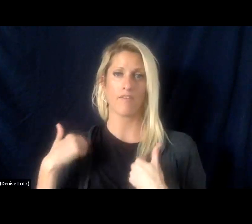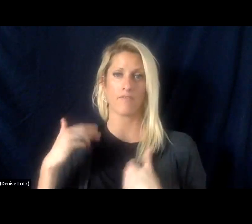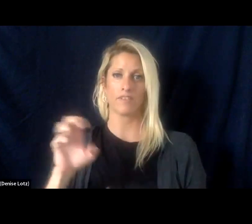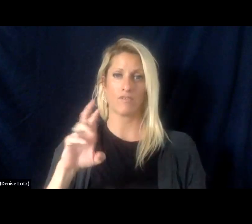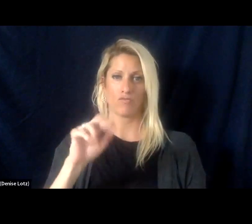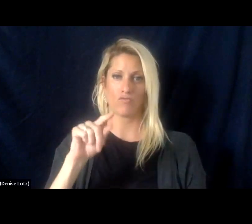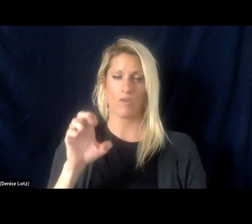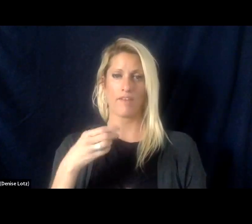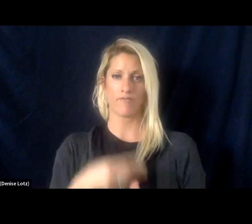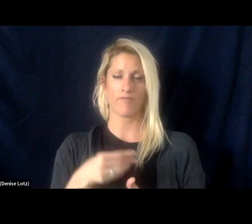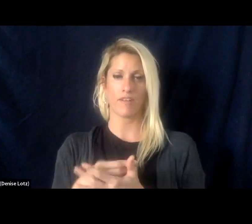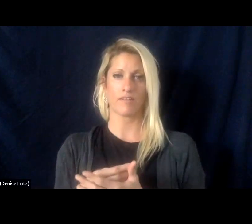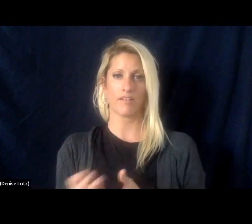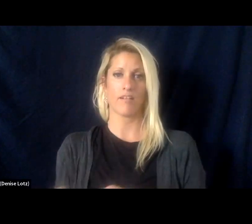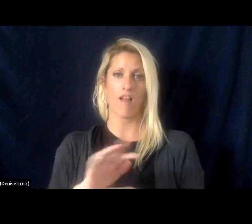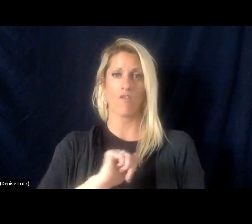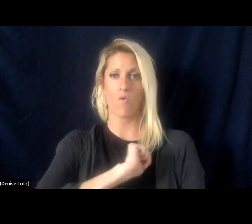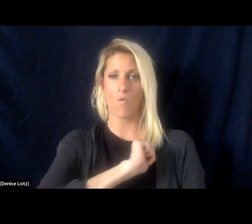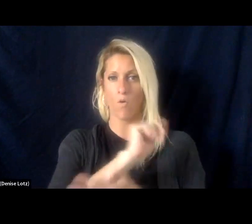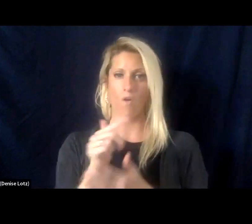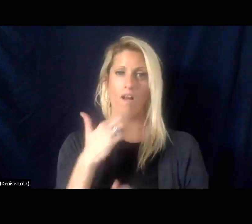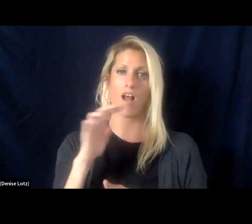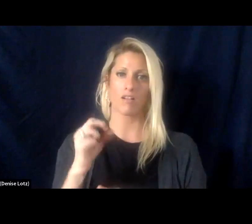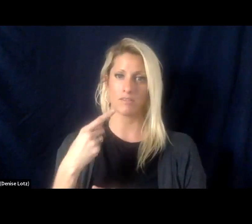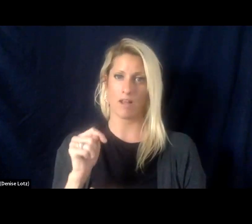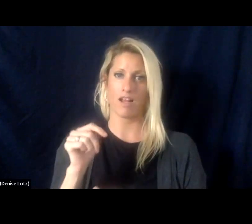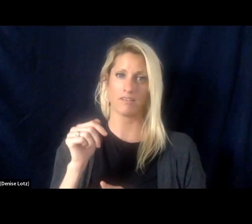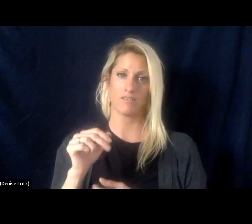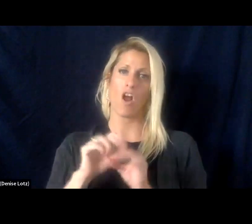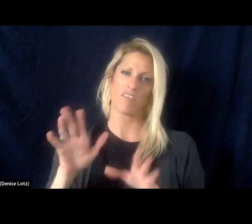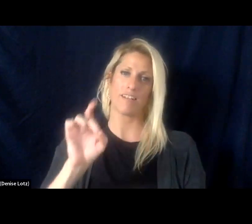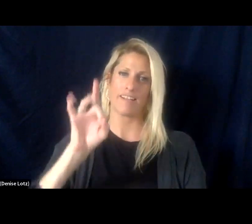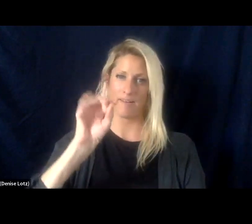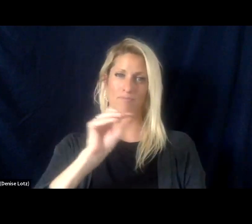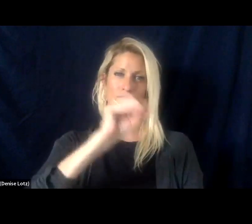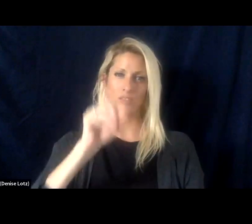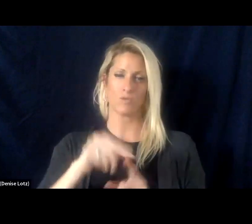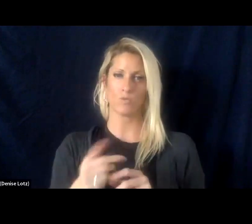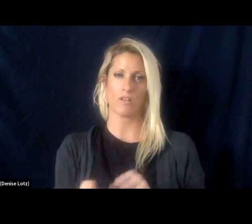cover and all of our hotspots, I mean obviously it's 80%. But to cover the hotspots for us